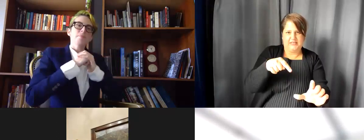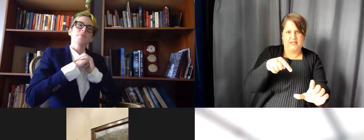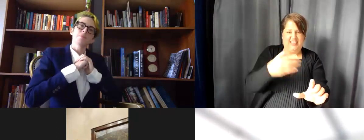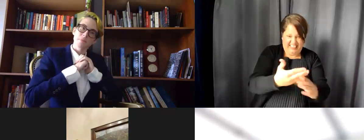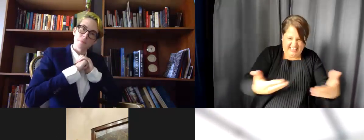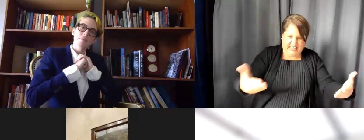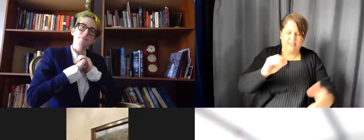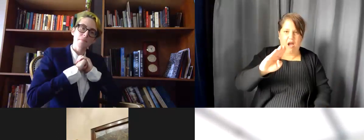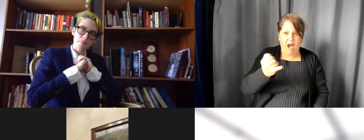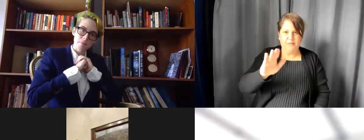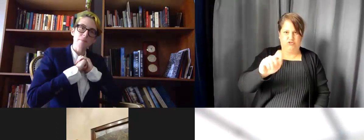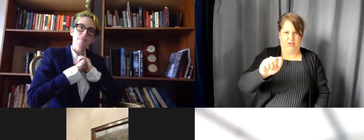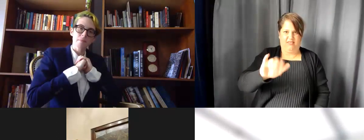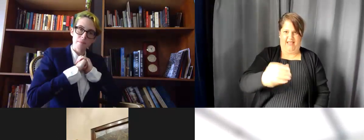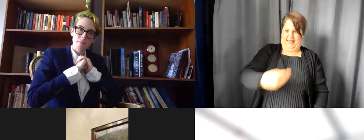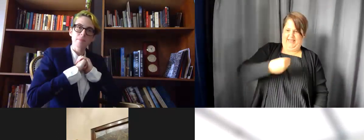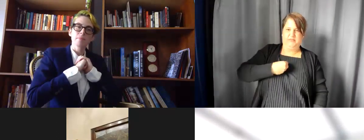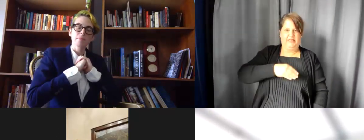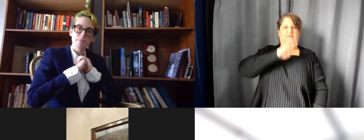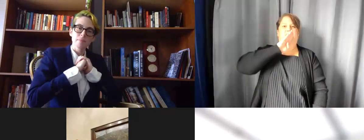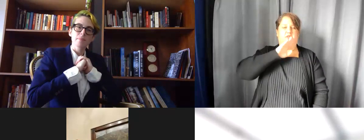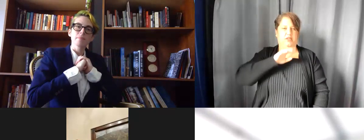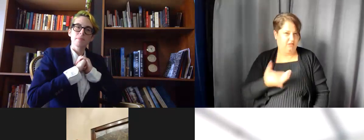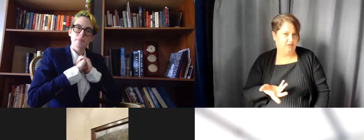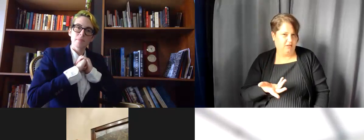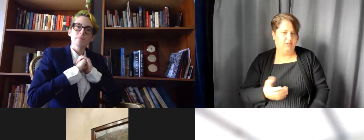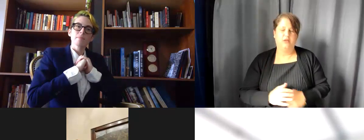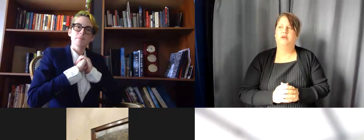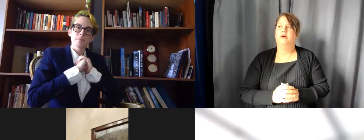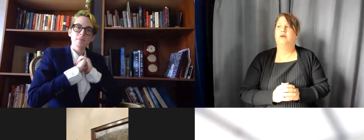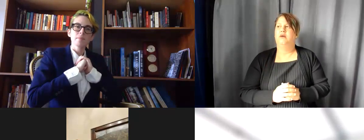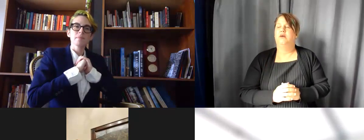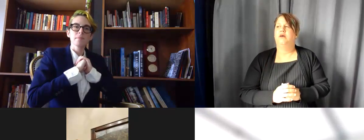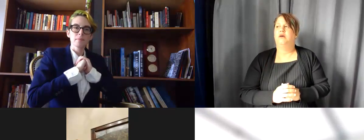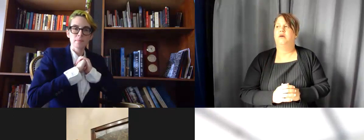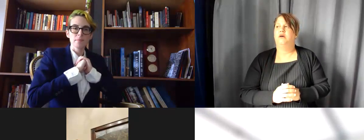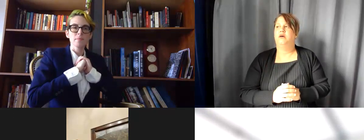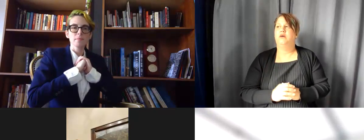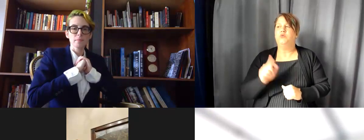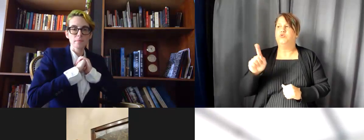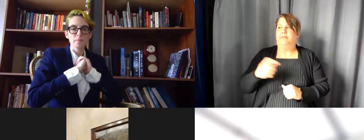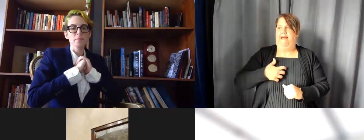Grace: Yeah. Jordan Radford: Be angry with Jordan Radford: the fact that things aren't accessible.